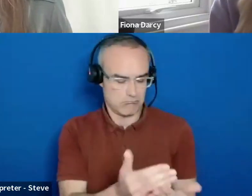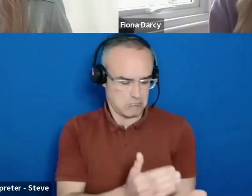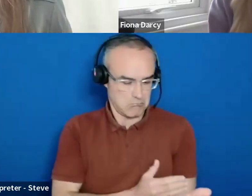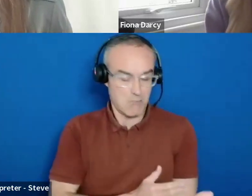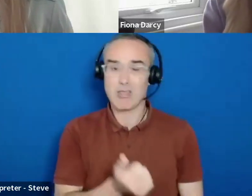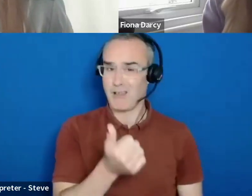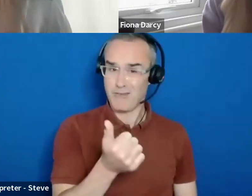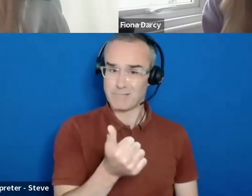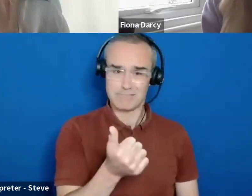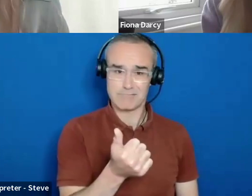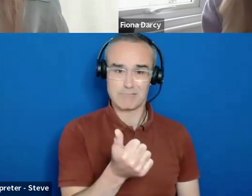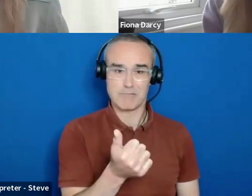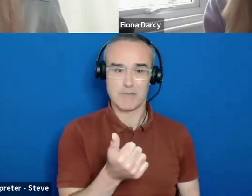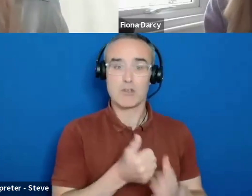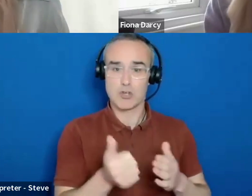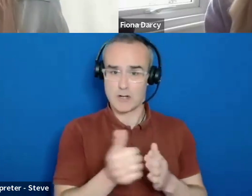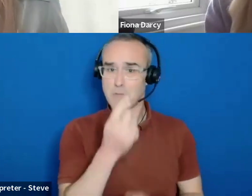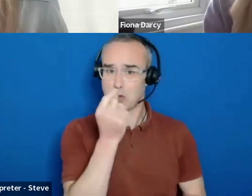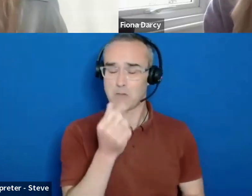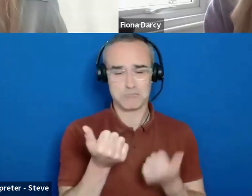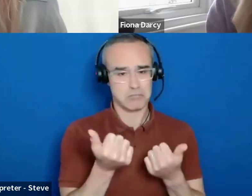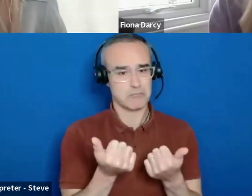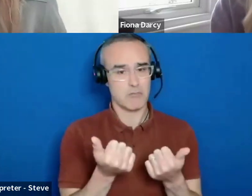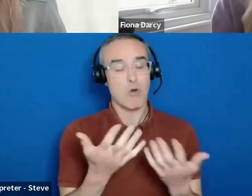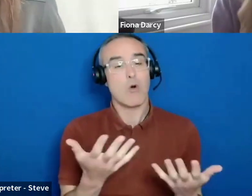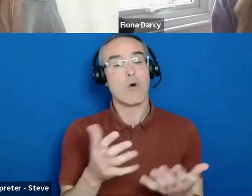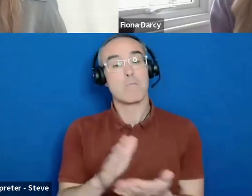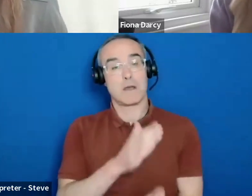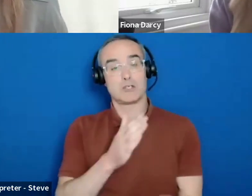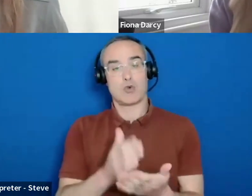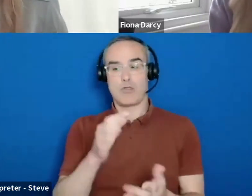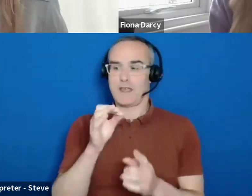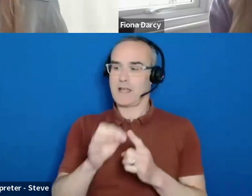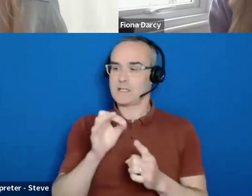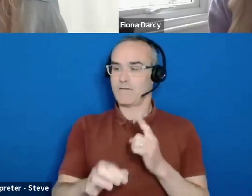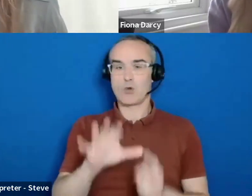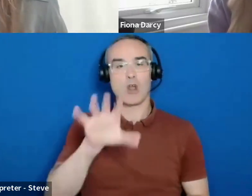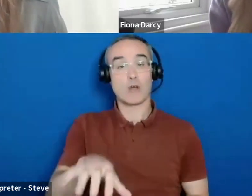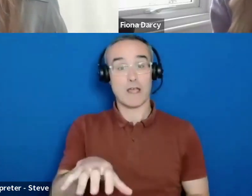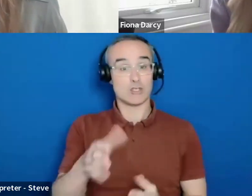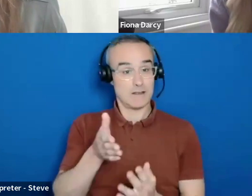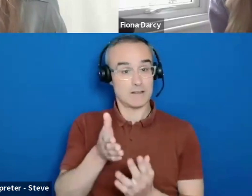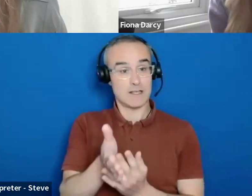Or things like making sure the interview locations are accessible. We can provide documents